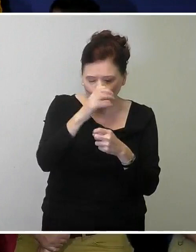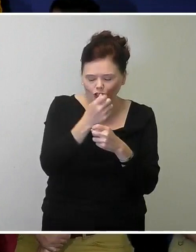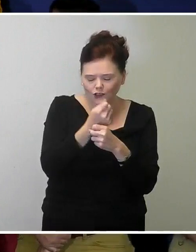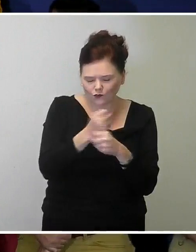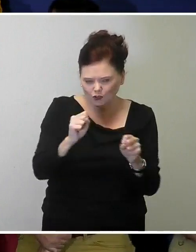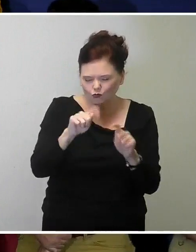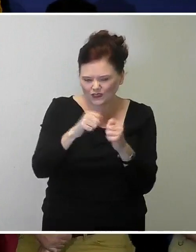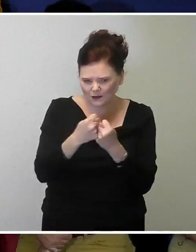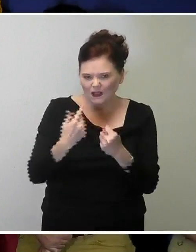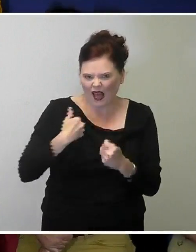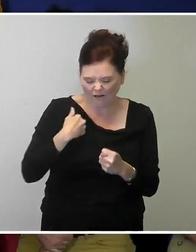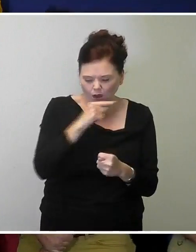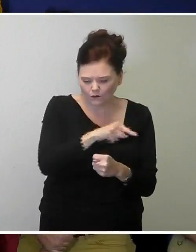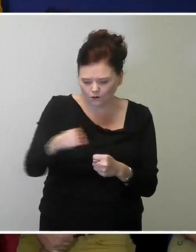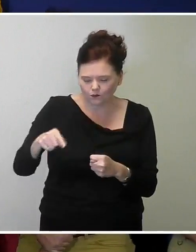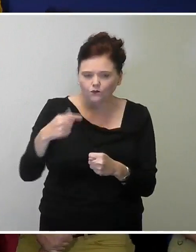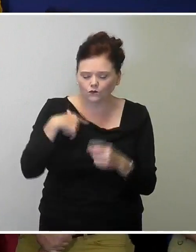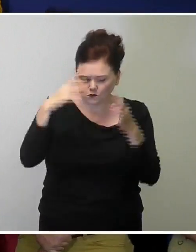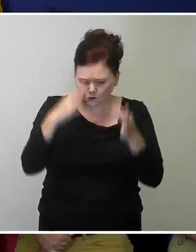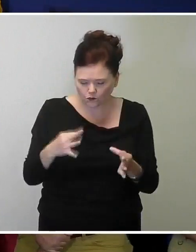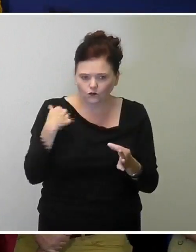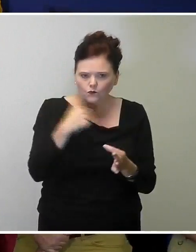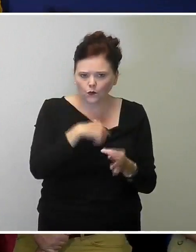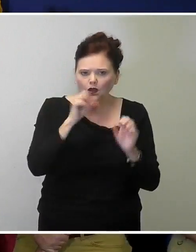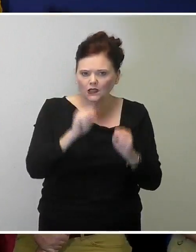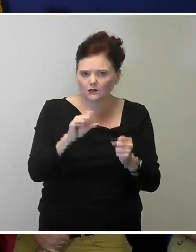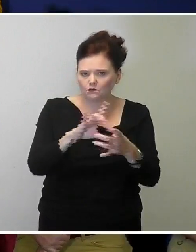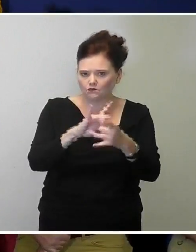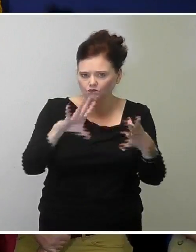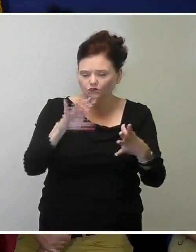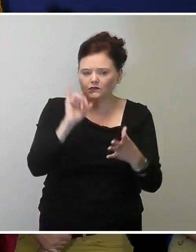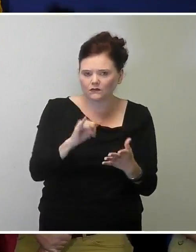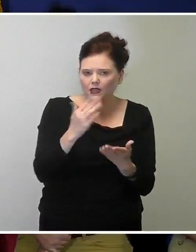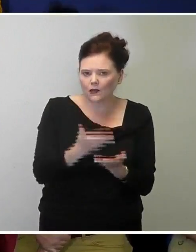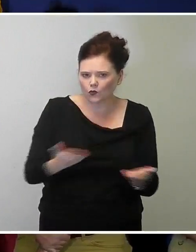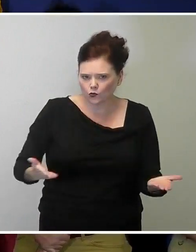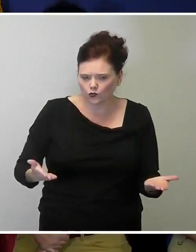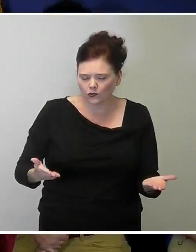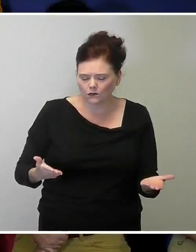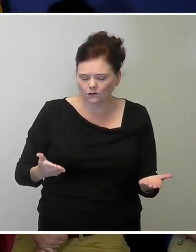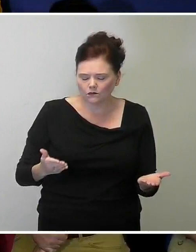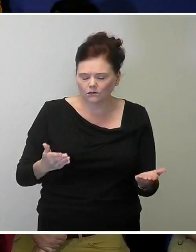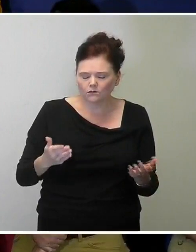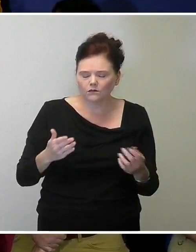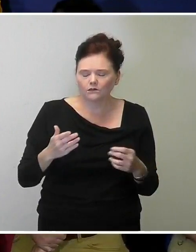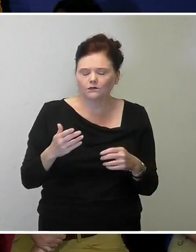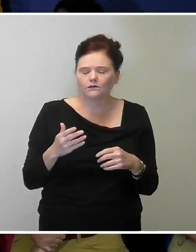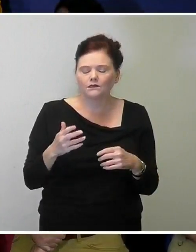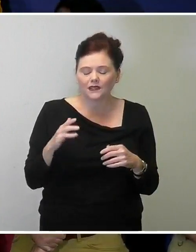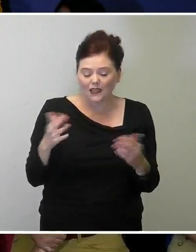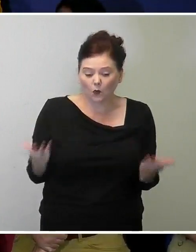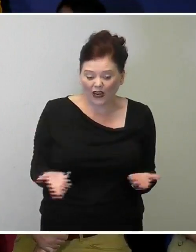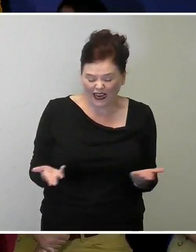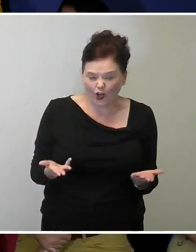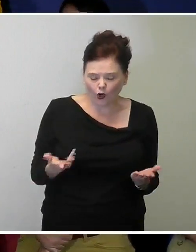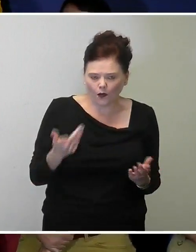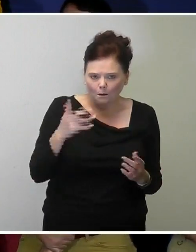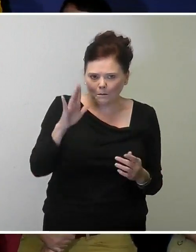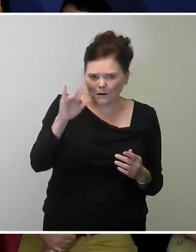RESCUE. I MADE THE DETERMINATION EARLIER THIS MORNING WE COULD RELEASE